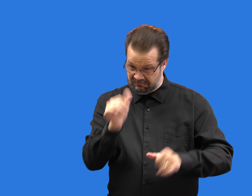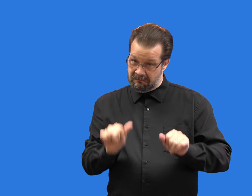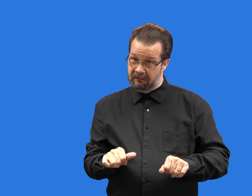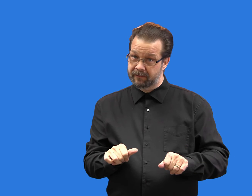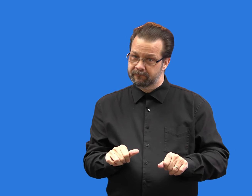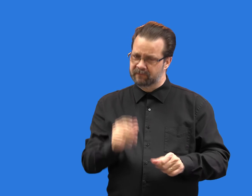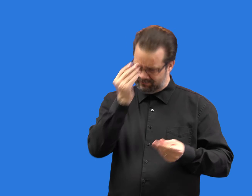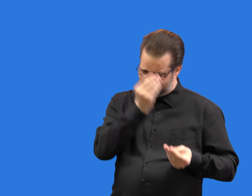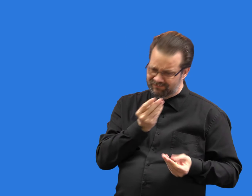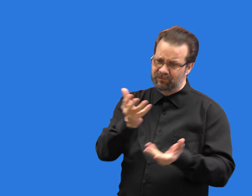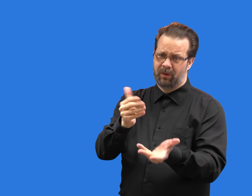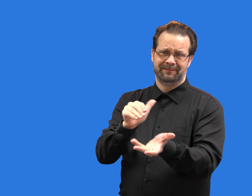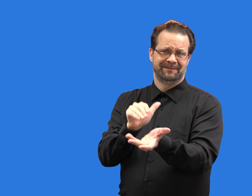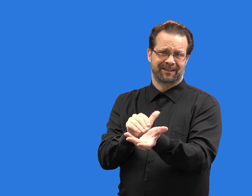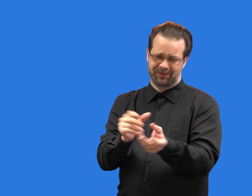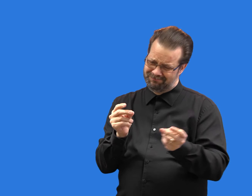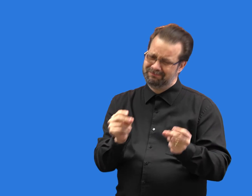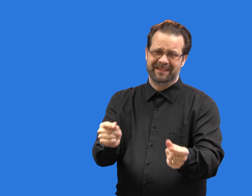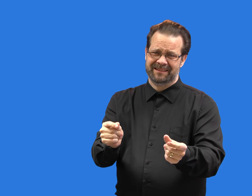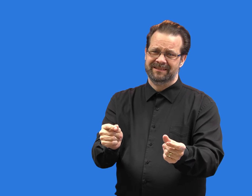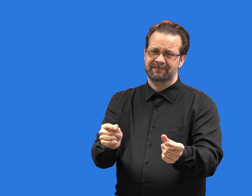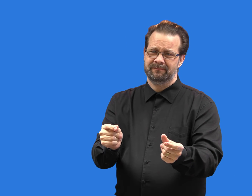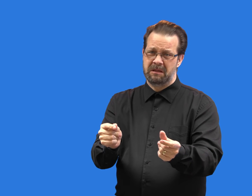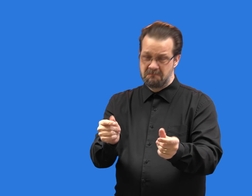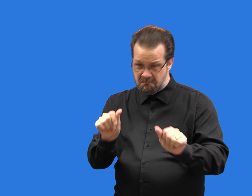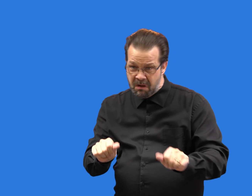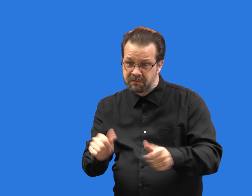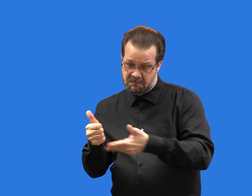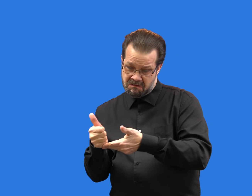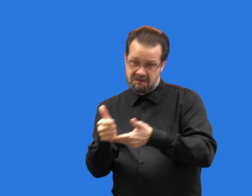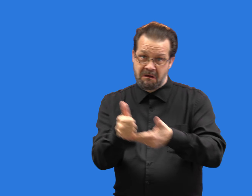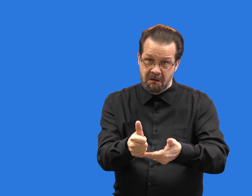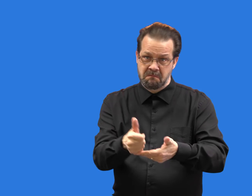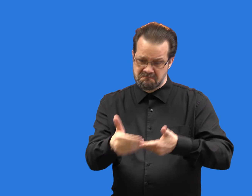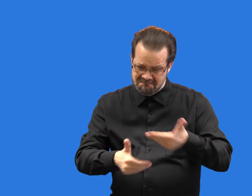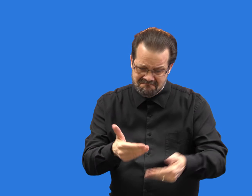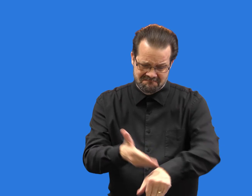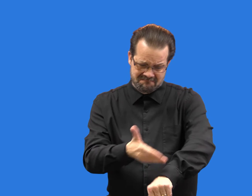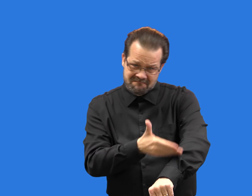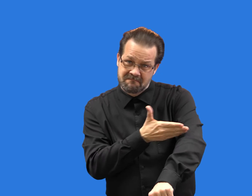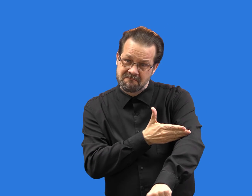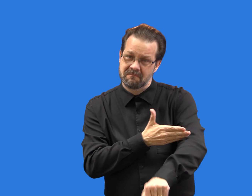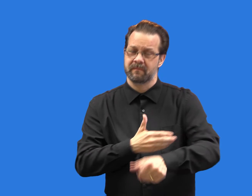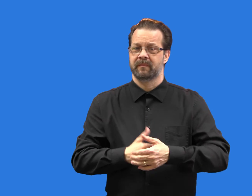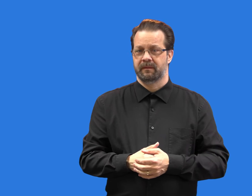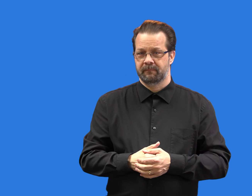and you’re at high risk for severe COVID-19, you may be eligible to get treatment.